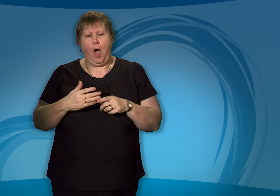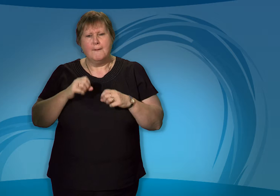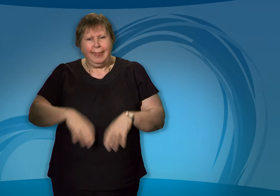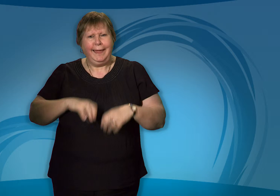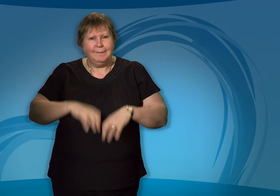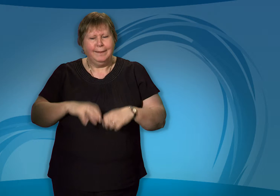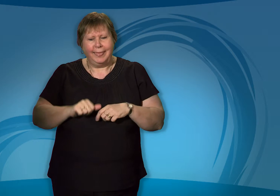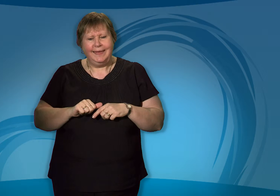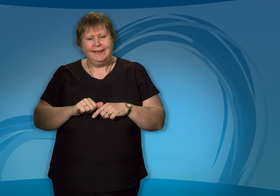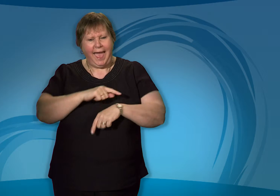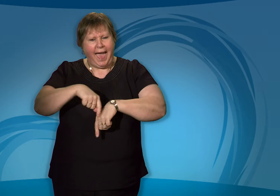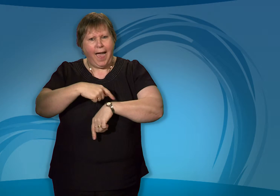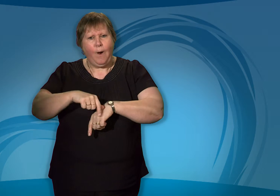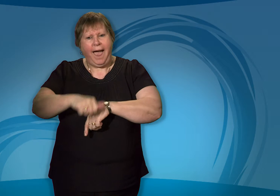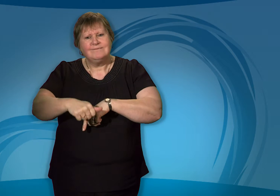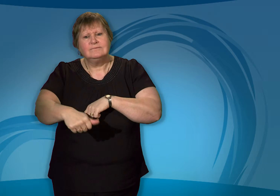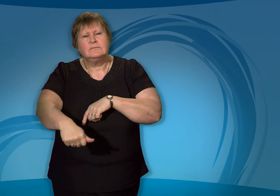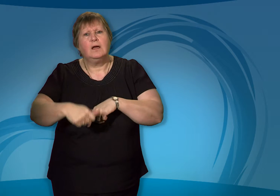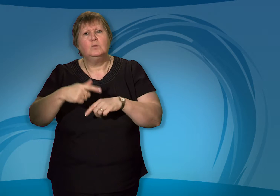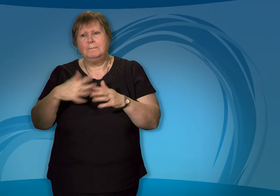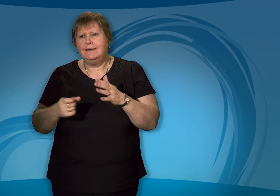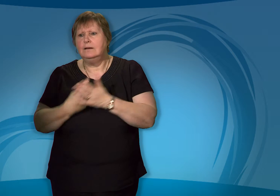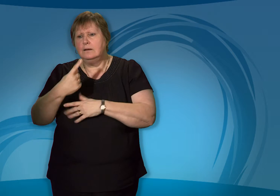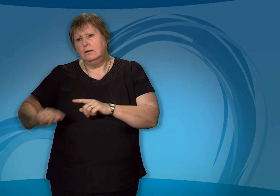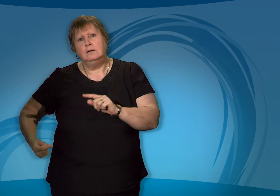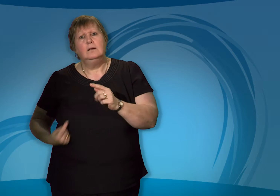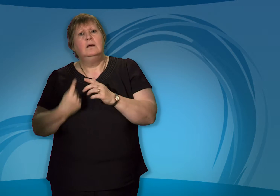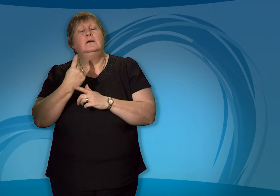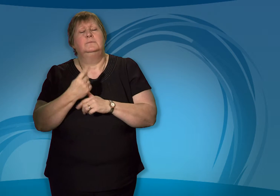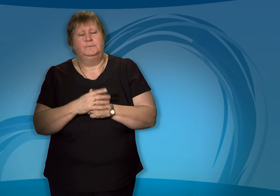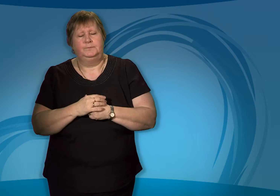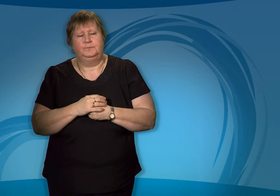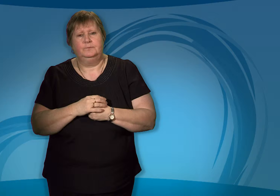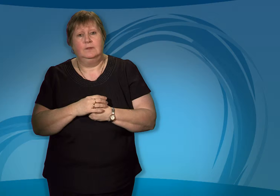persistent bleeding in the hours or days after your colonoscopy.